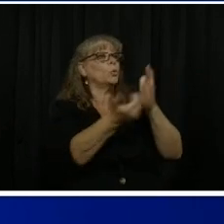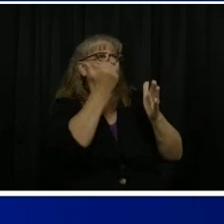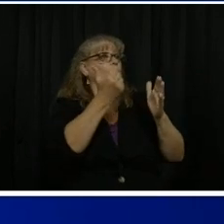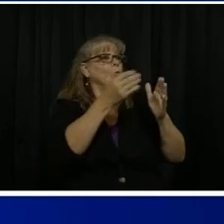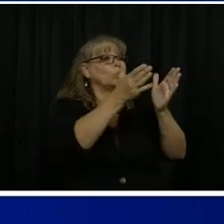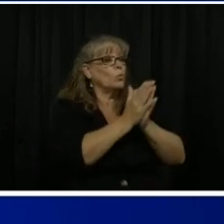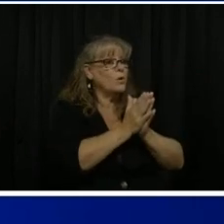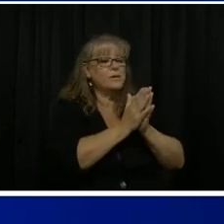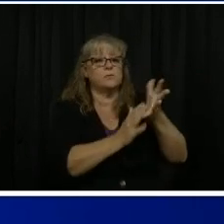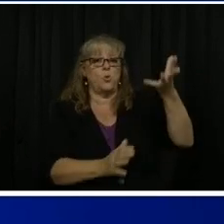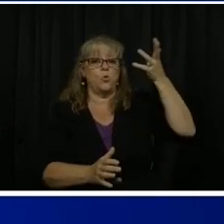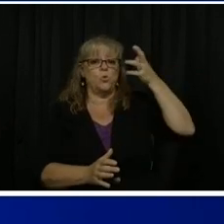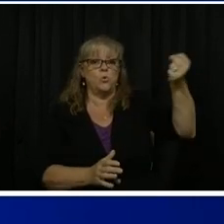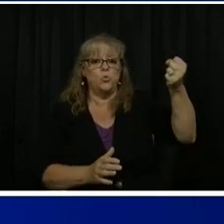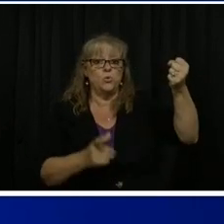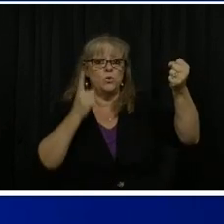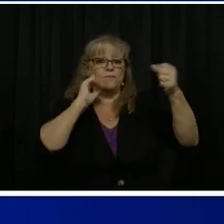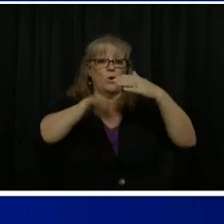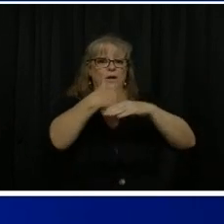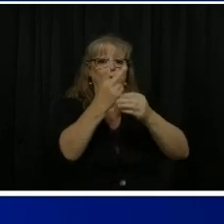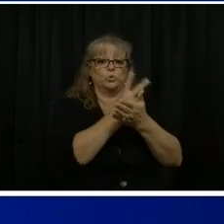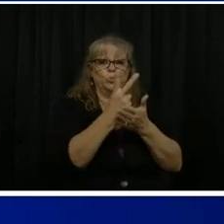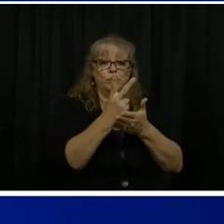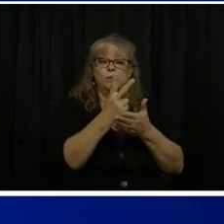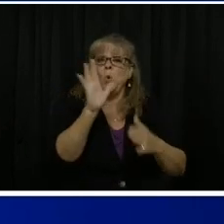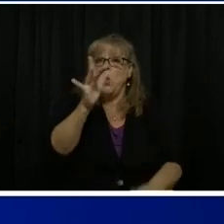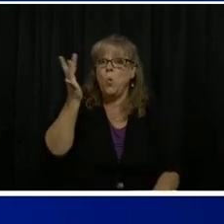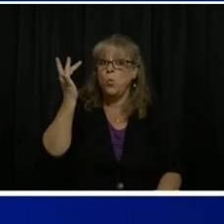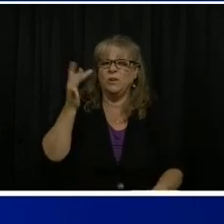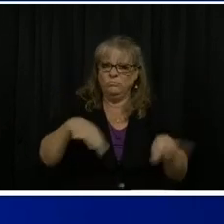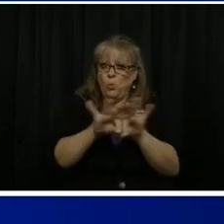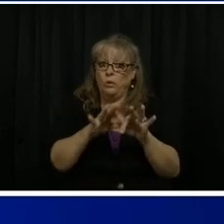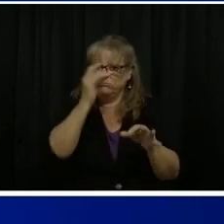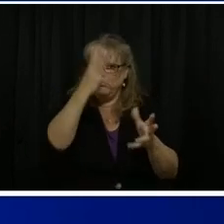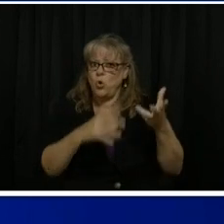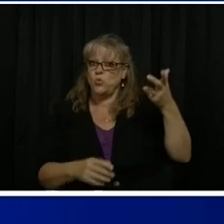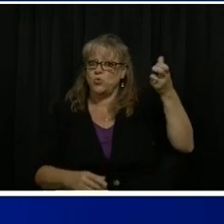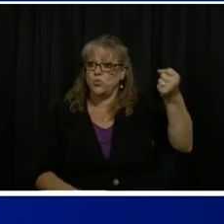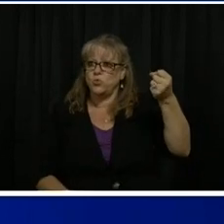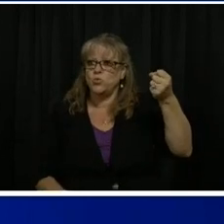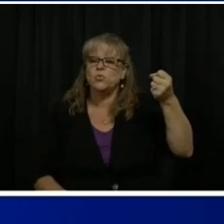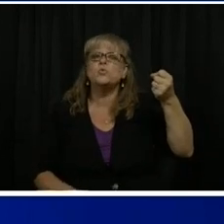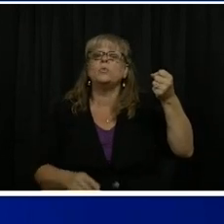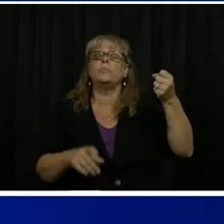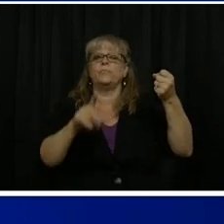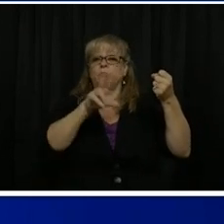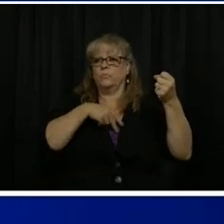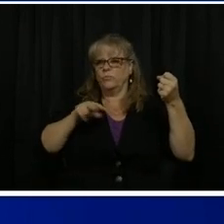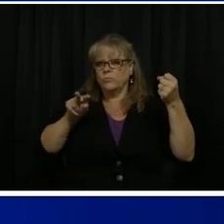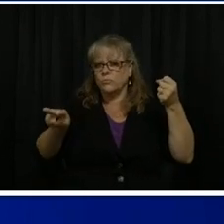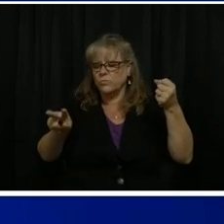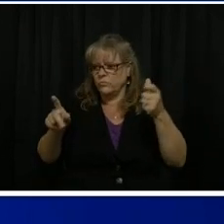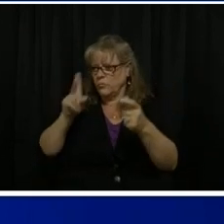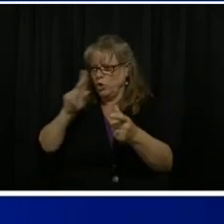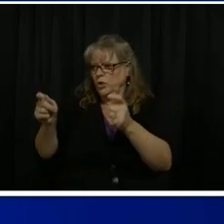GOING TO BE ANNOUNCING TODAY IS ON PUTTING A TWO WEEK PAUSE ON ISSUING NEW VARIANCES TO COUNTIES IN THE STATE OF COLORADO. THAT IS THE PRUDENT THING TO DO